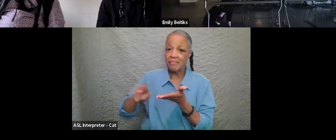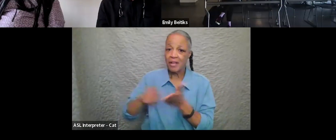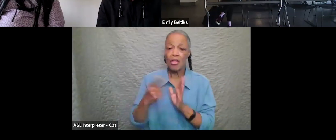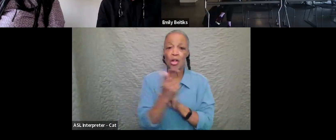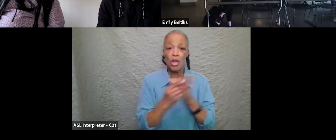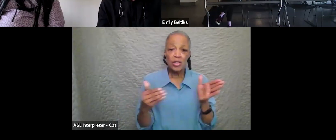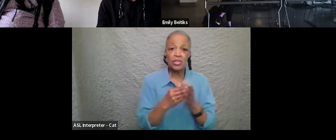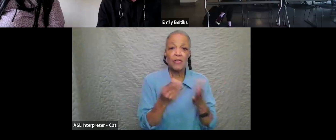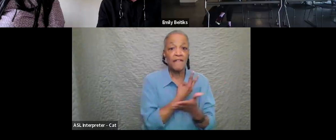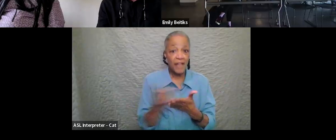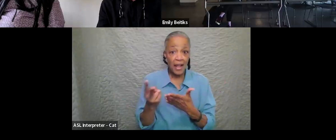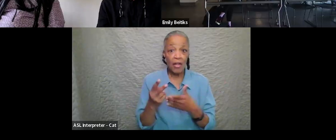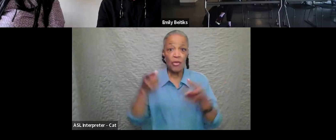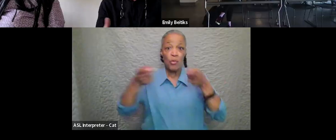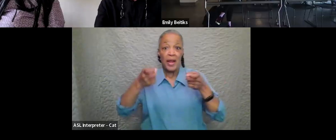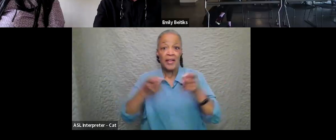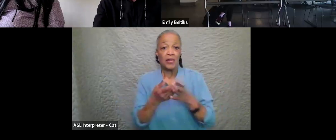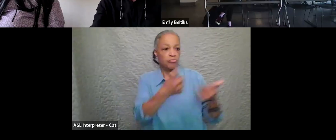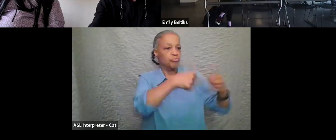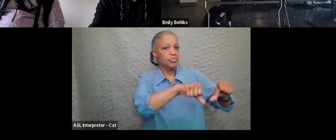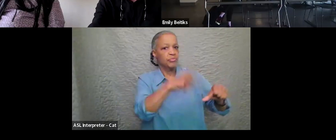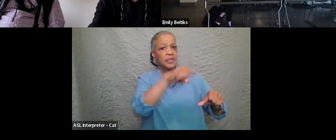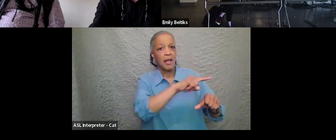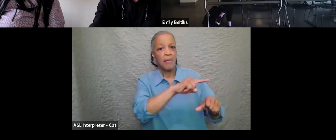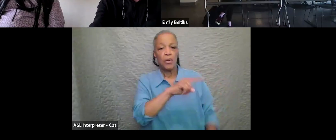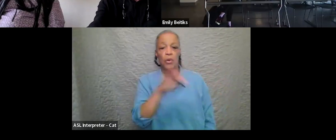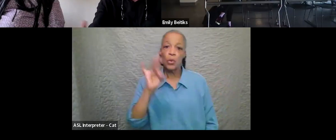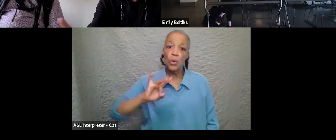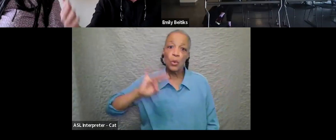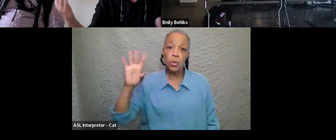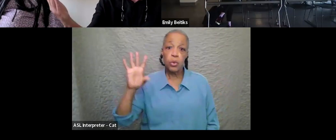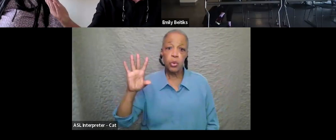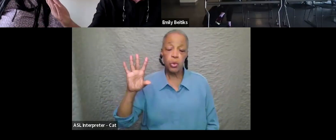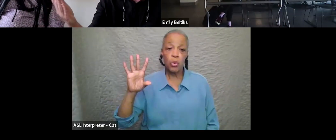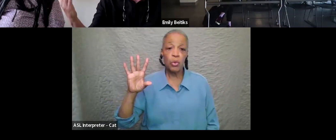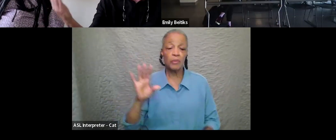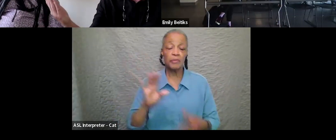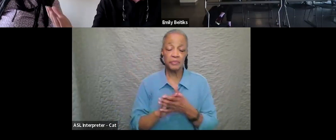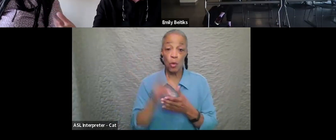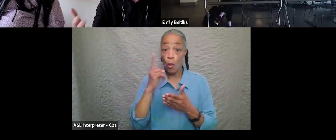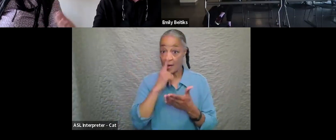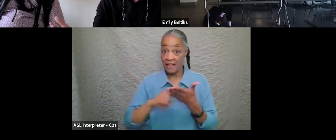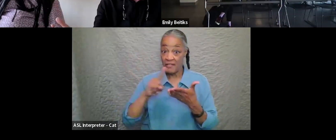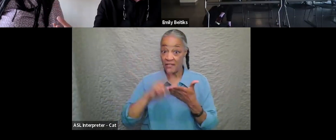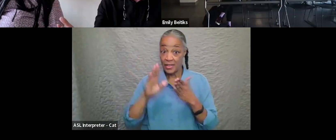The regulators ruled against them. And one of the investigators on the study won the Nobel Prize in Medicine.